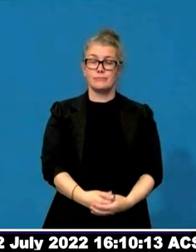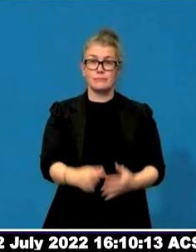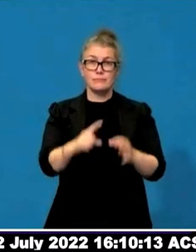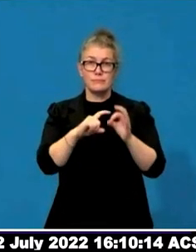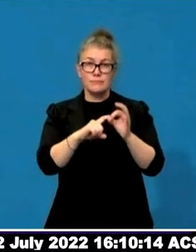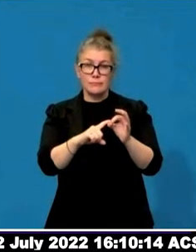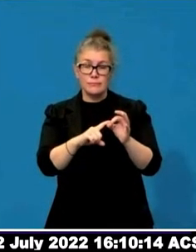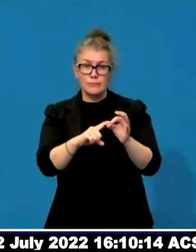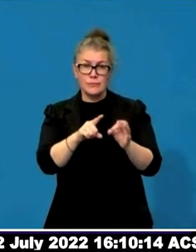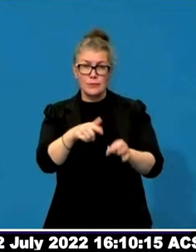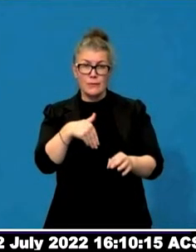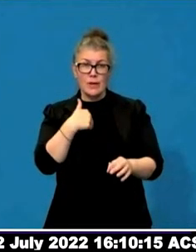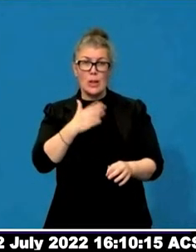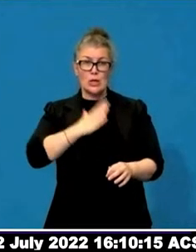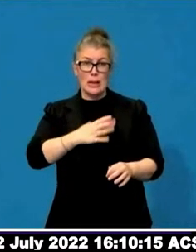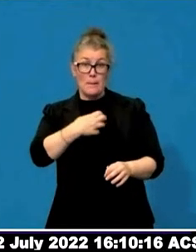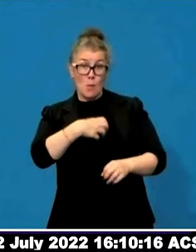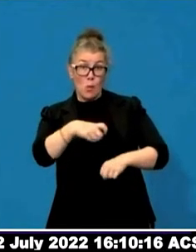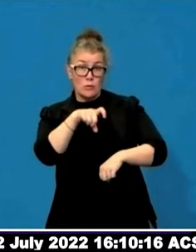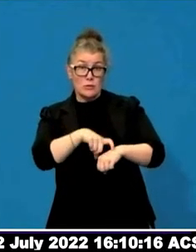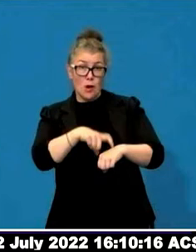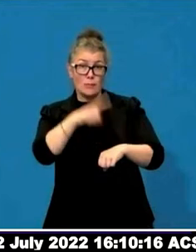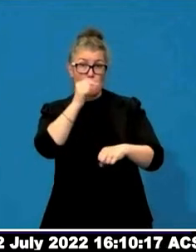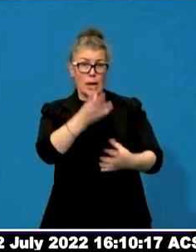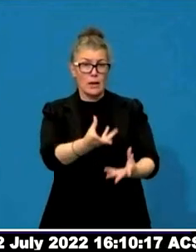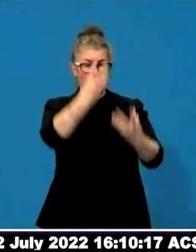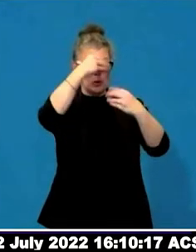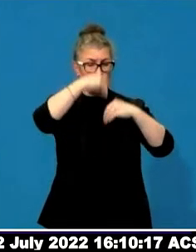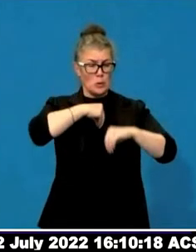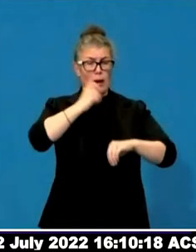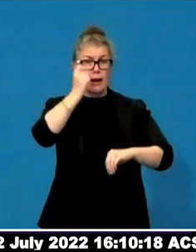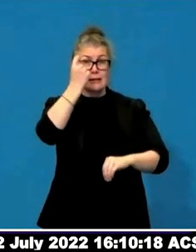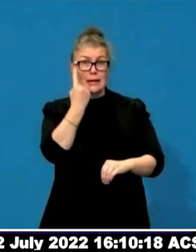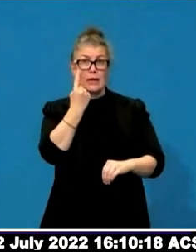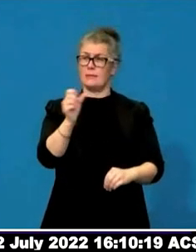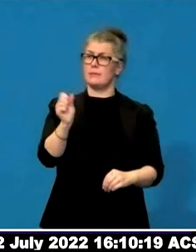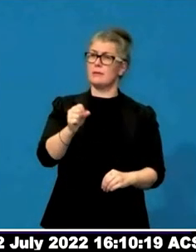that you needed more time to understand things? Yes.